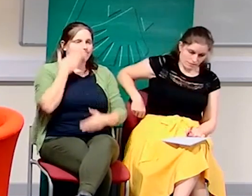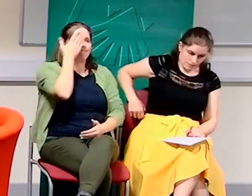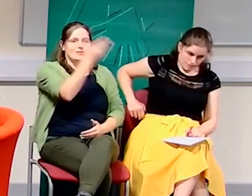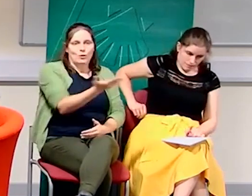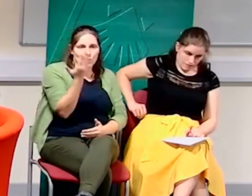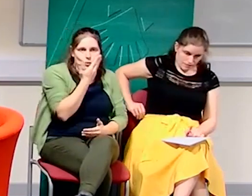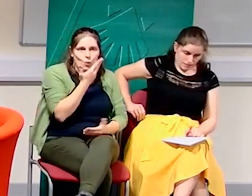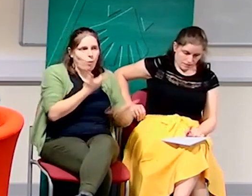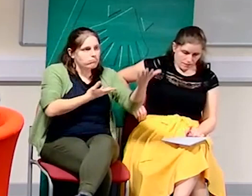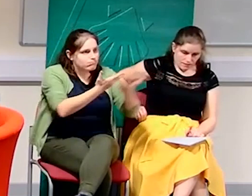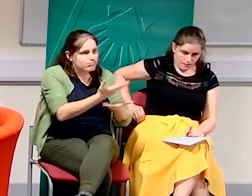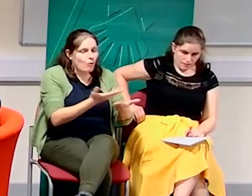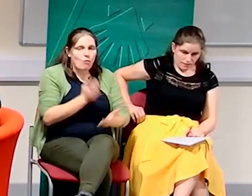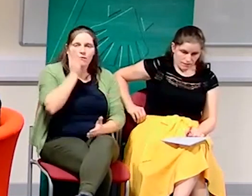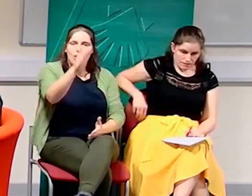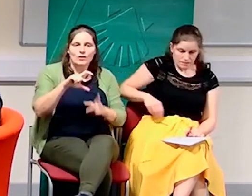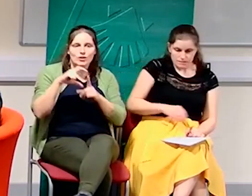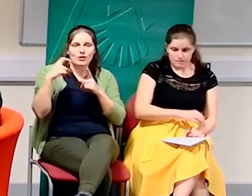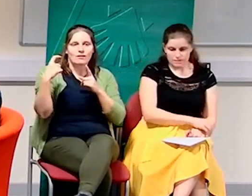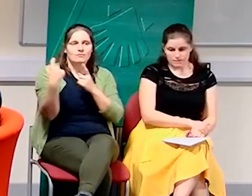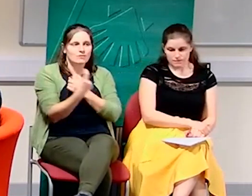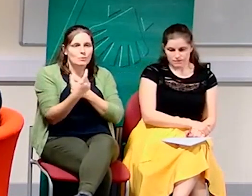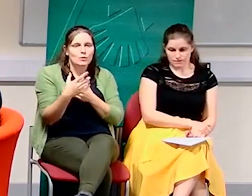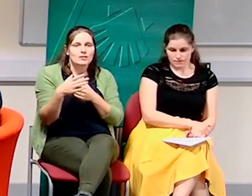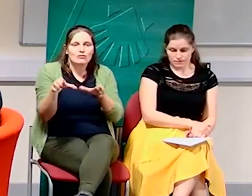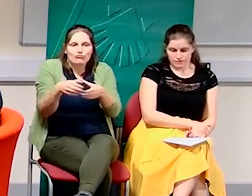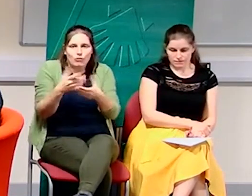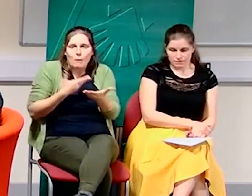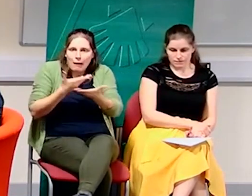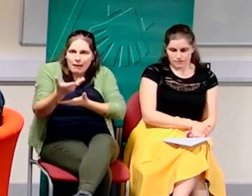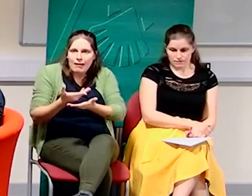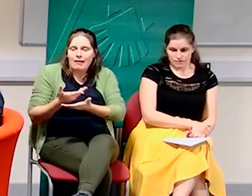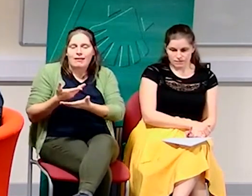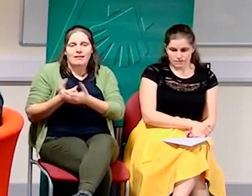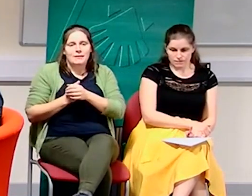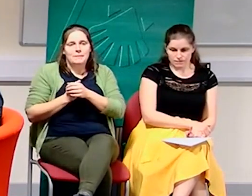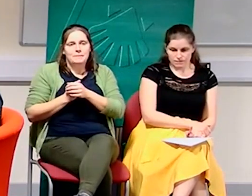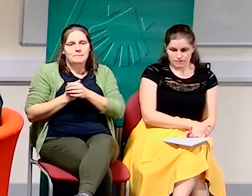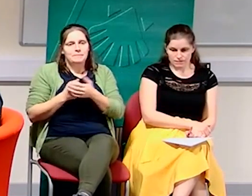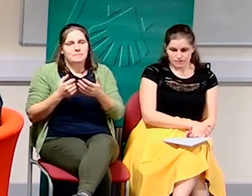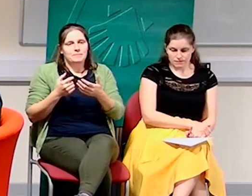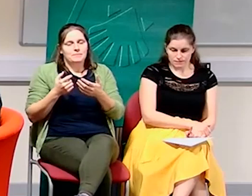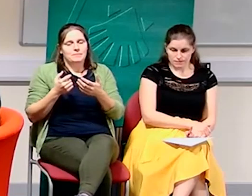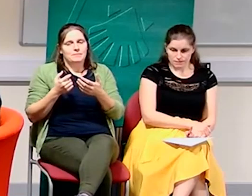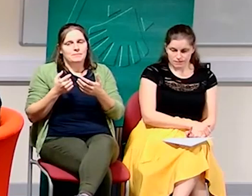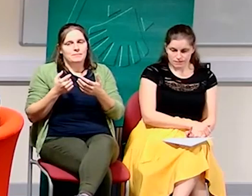going to the communities and talking to them by um making research findings open can access the